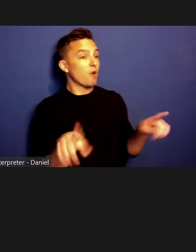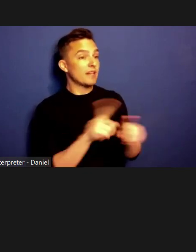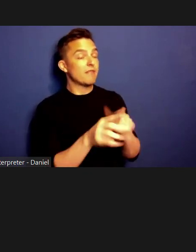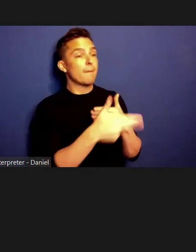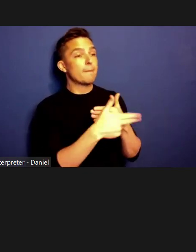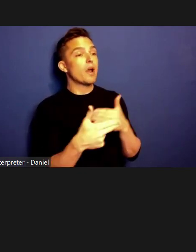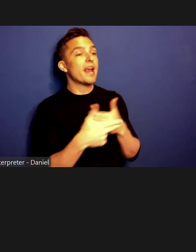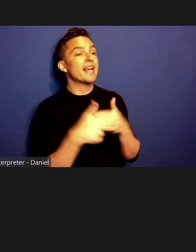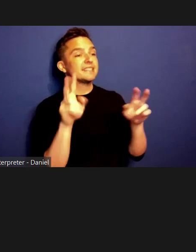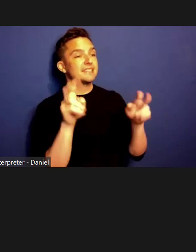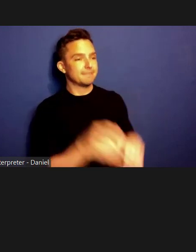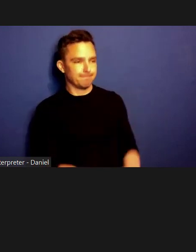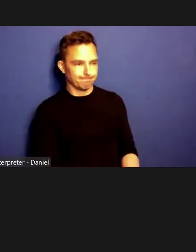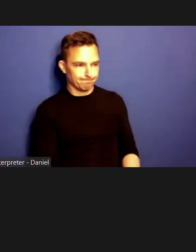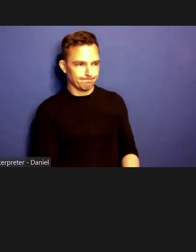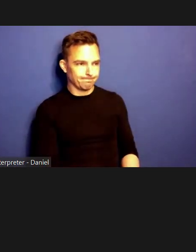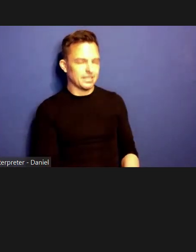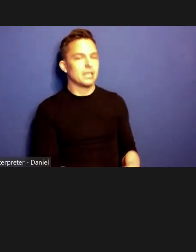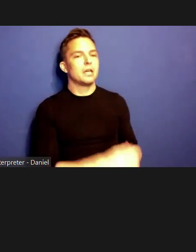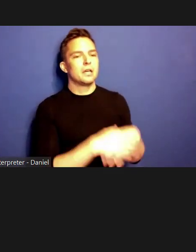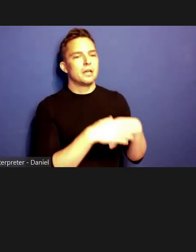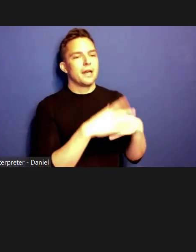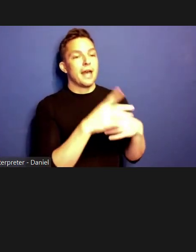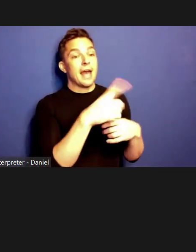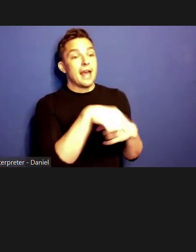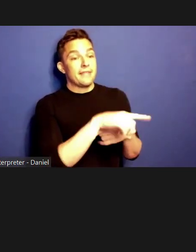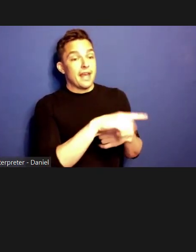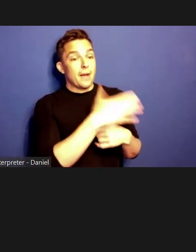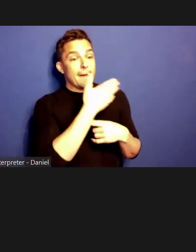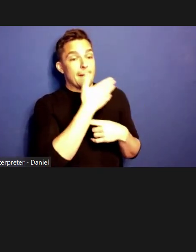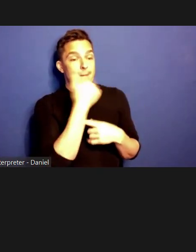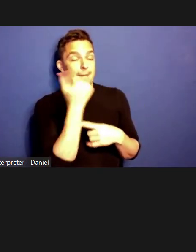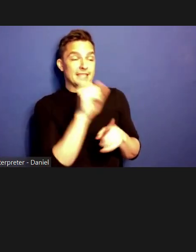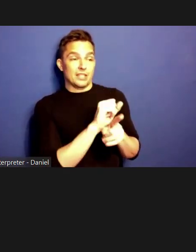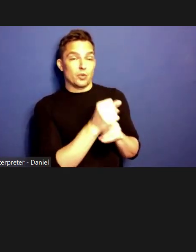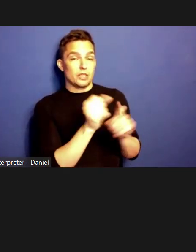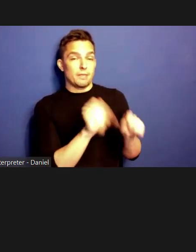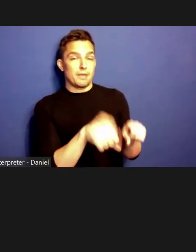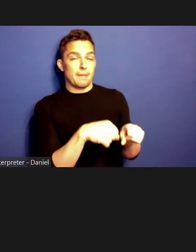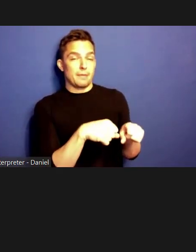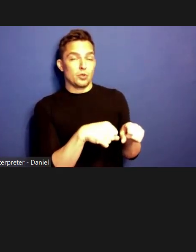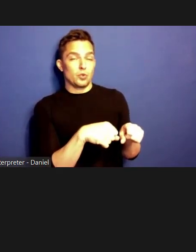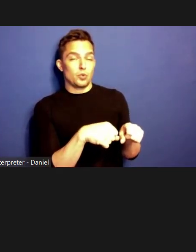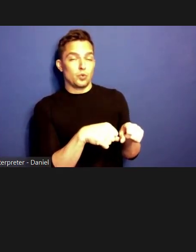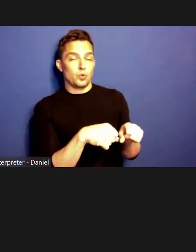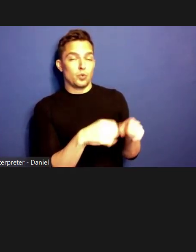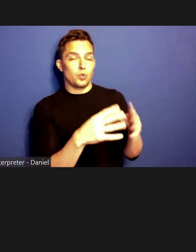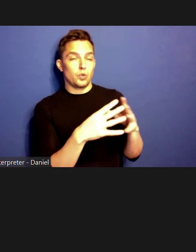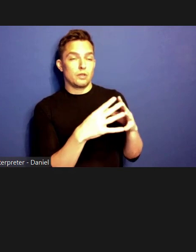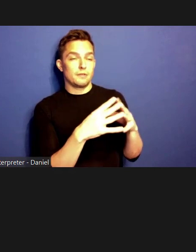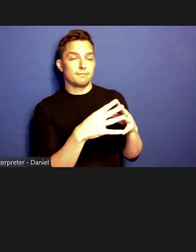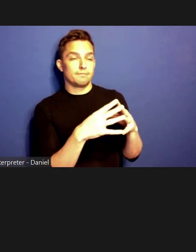They are the ones that are best positioned to help you look at and try different ones.